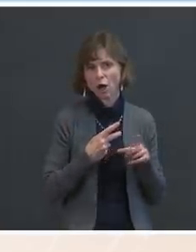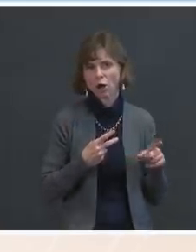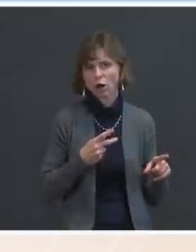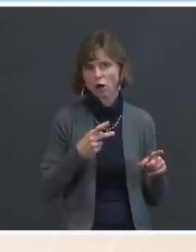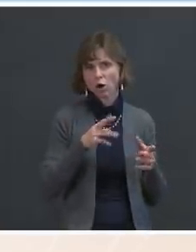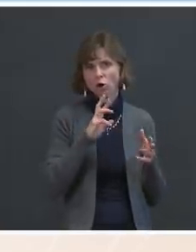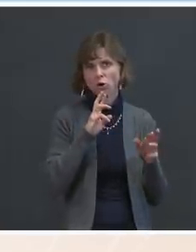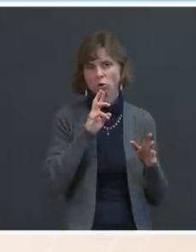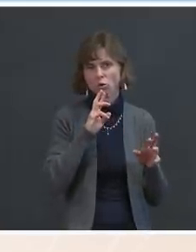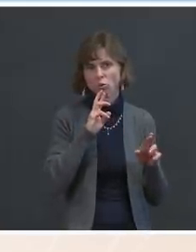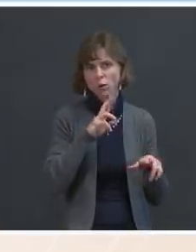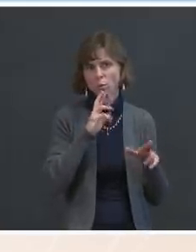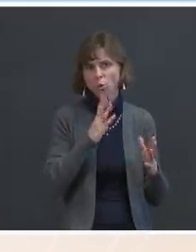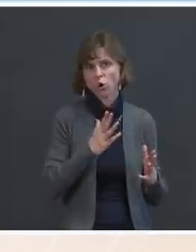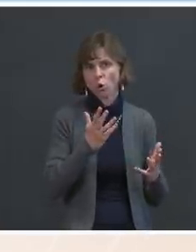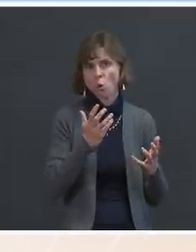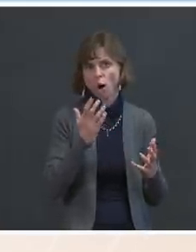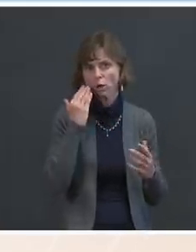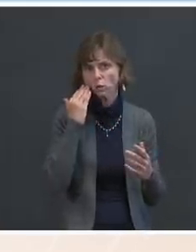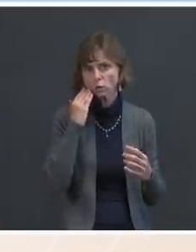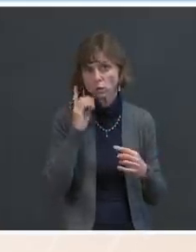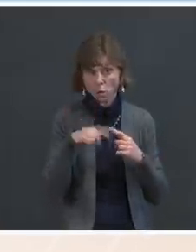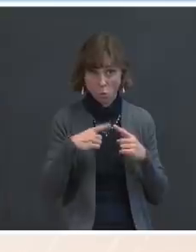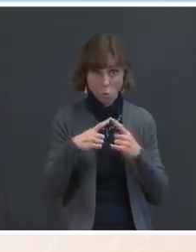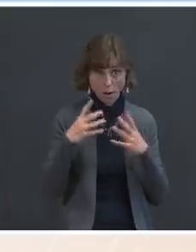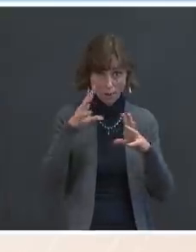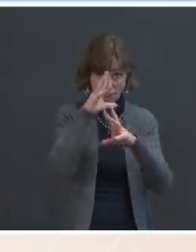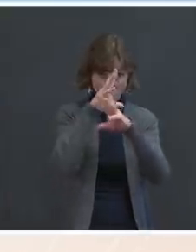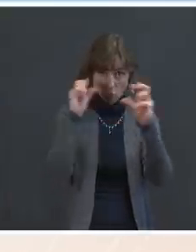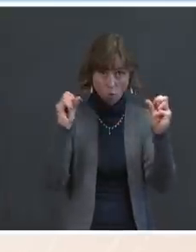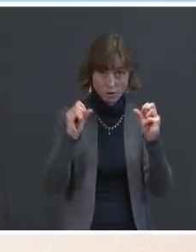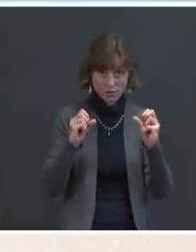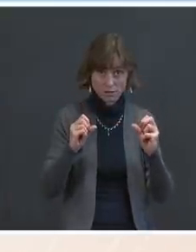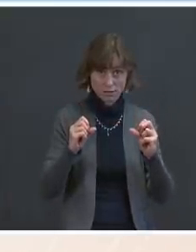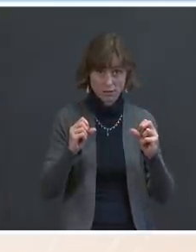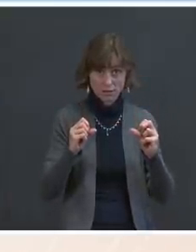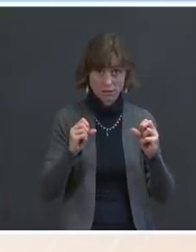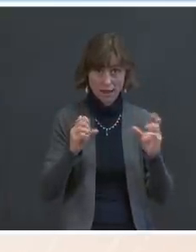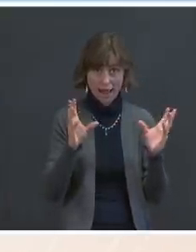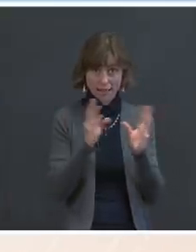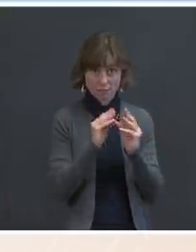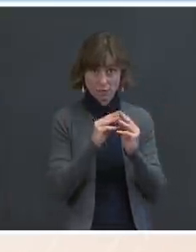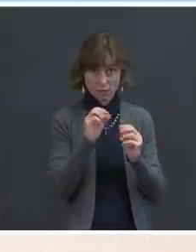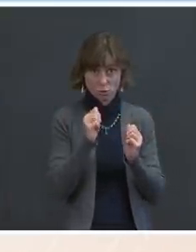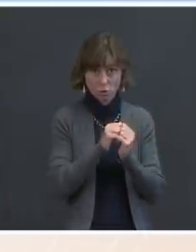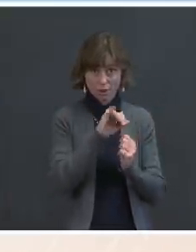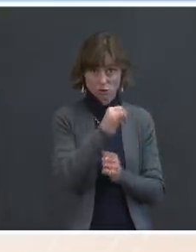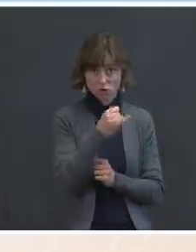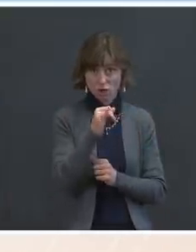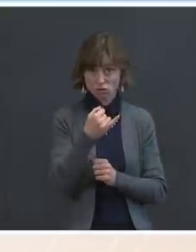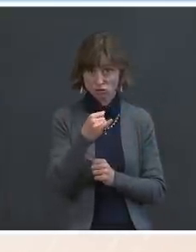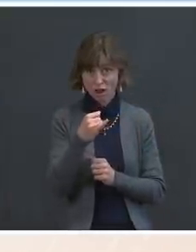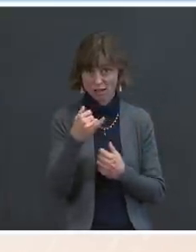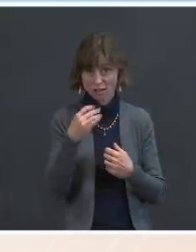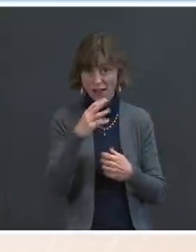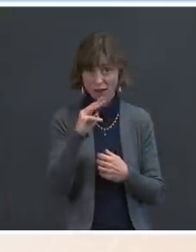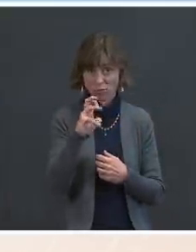In -- when President Biden is with the executives today from Johnson & Johnson and Merck, does he plan -- does he plan to press them